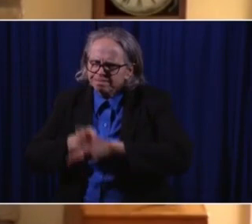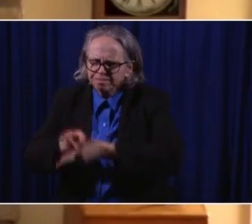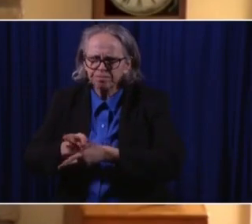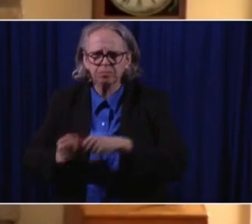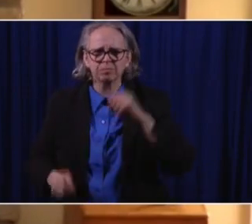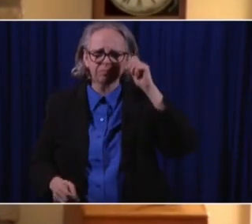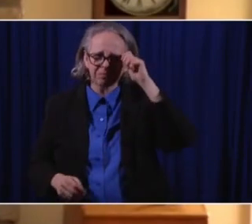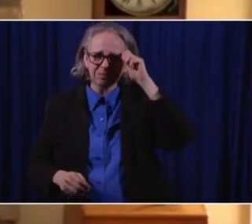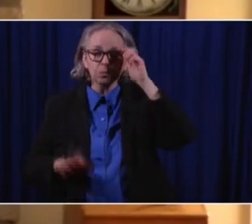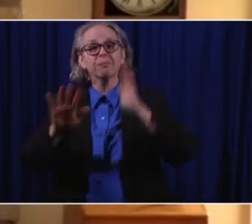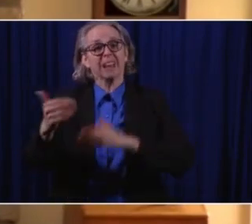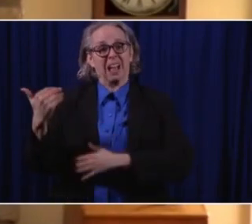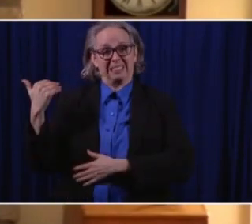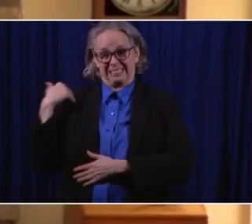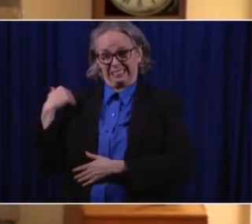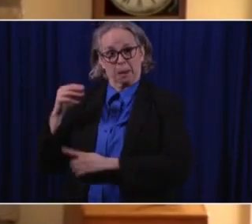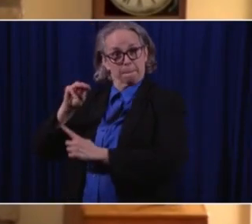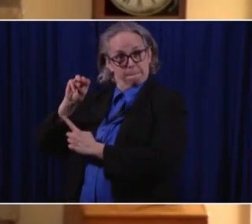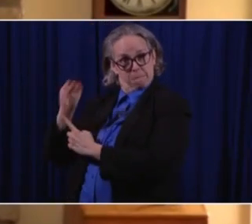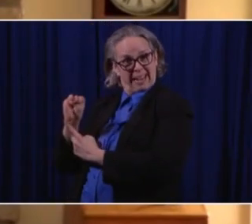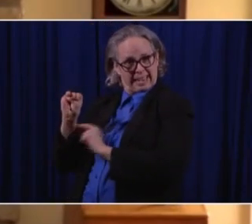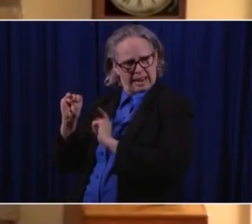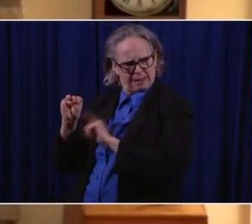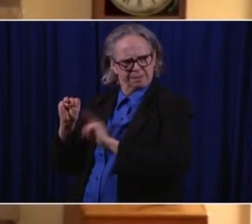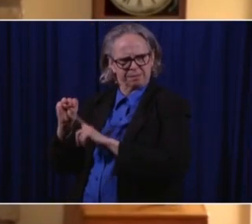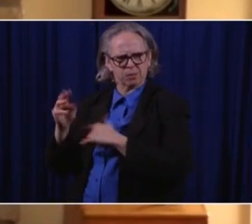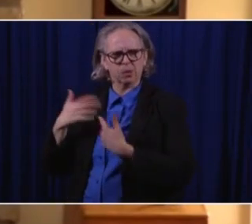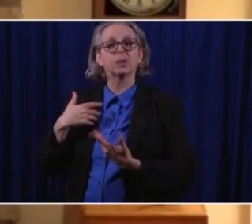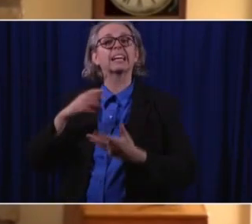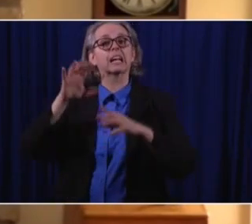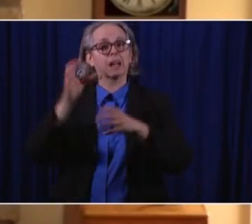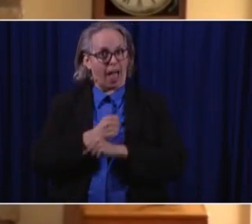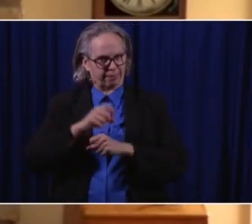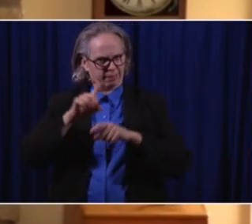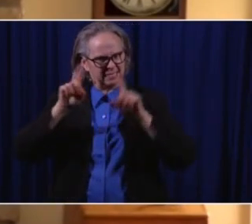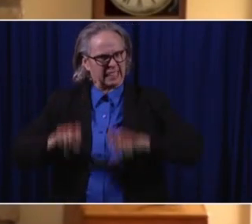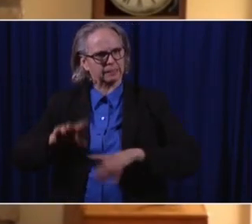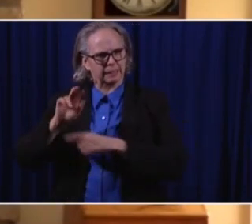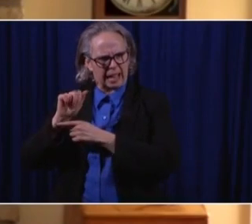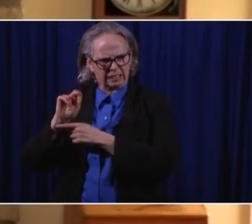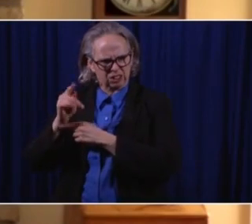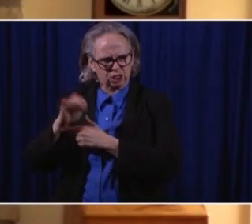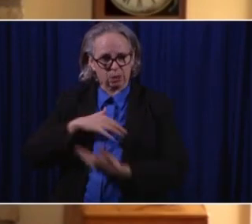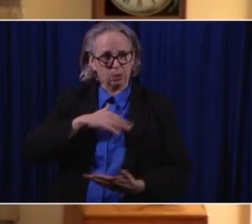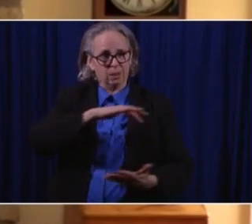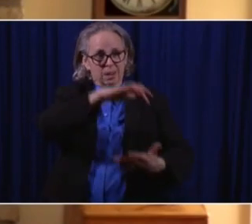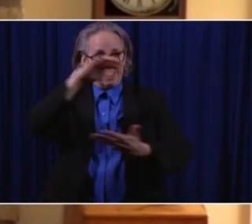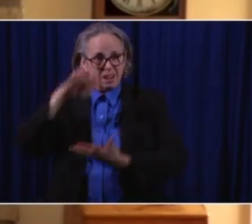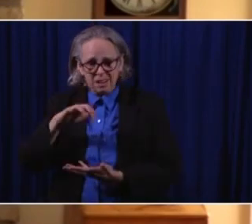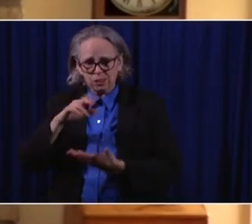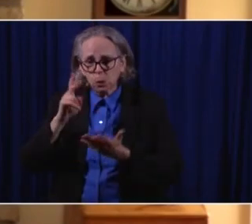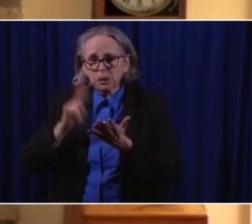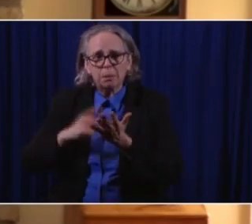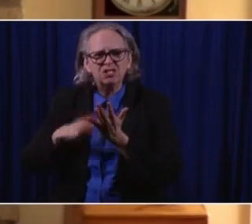throwing those directly in I understand why because it's a very time consuming process. On Monday. We got to the point